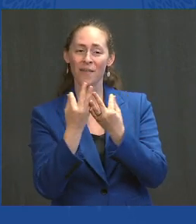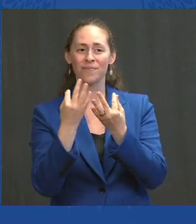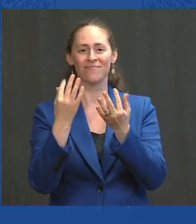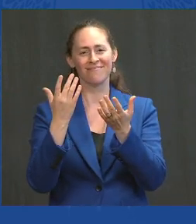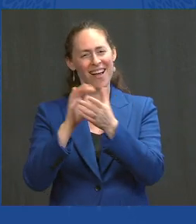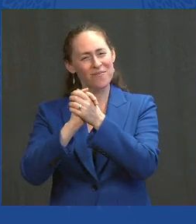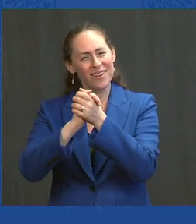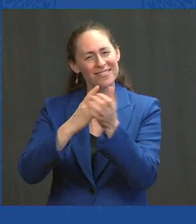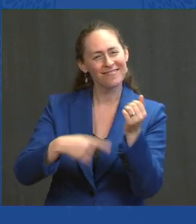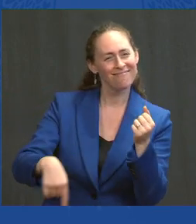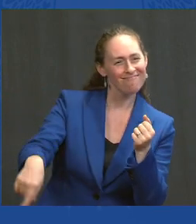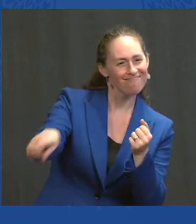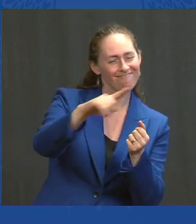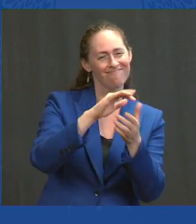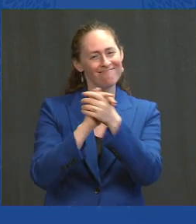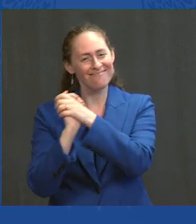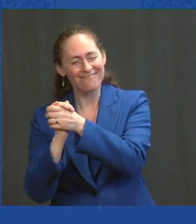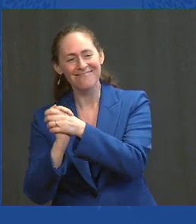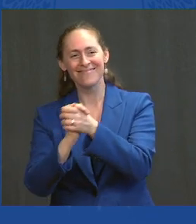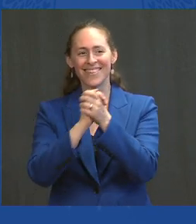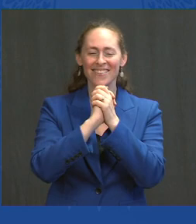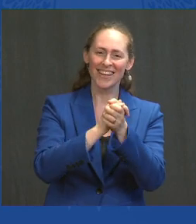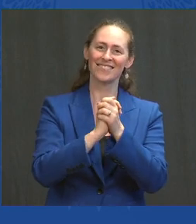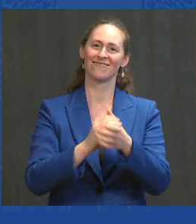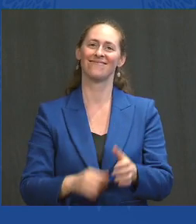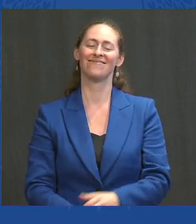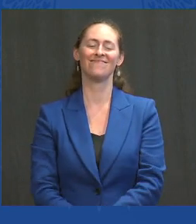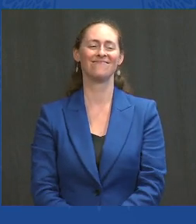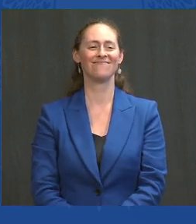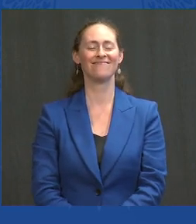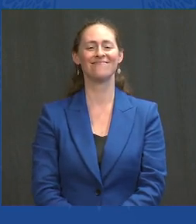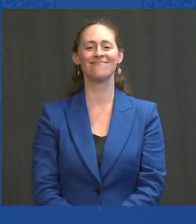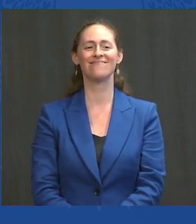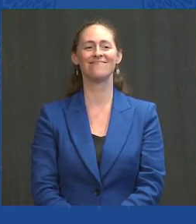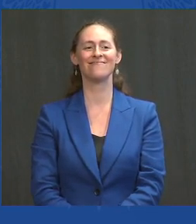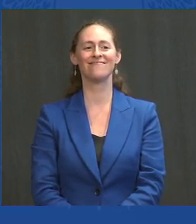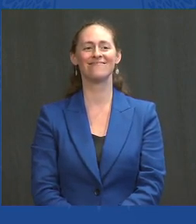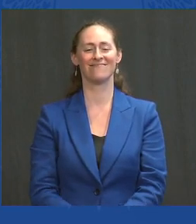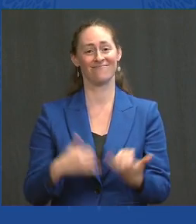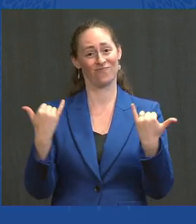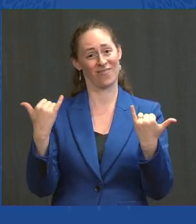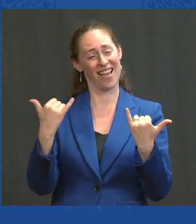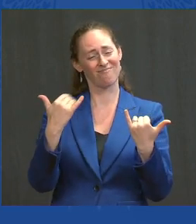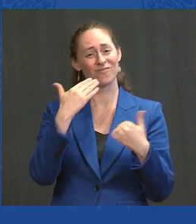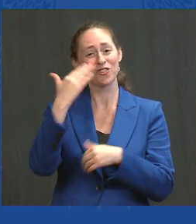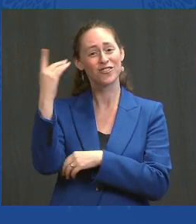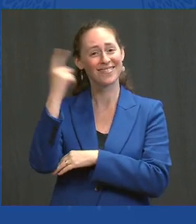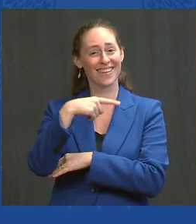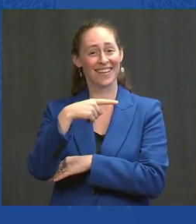Congratulations. Congratulations. It's a good day, isn't it? All right. You get to --